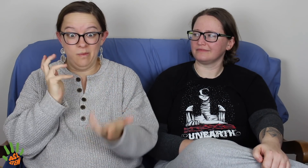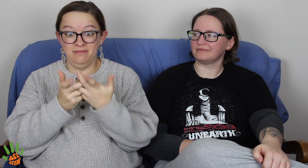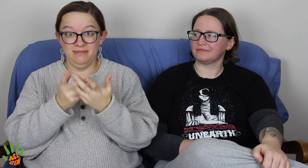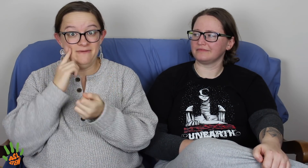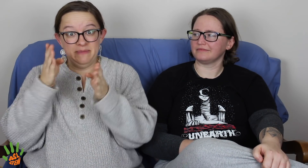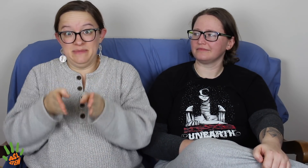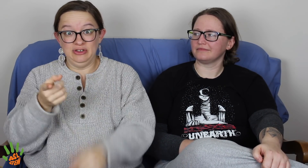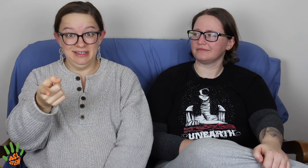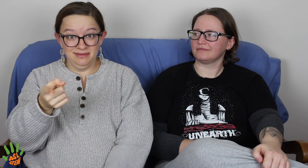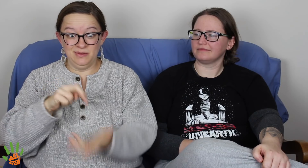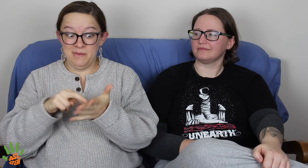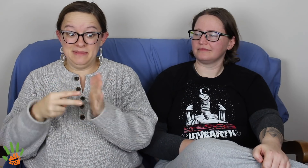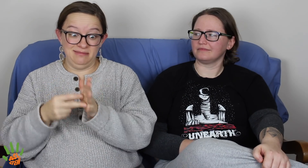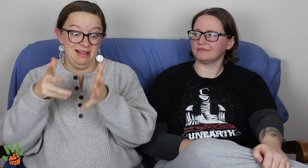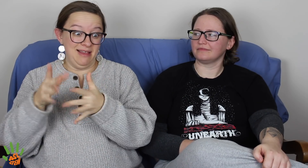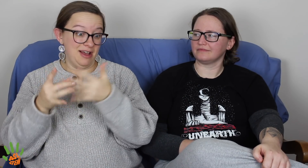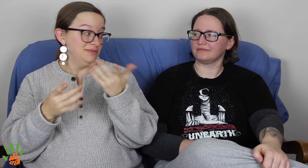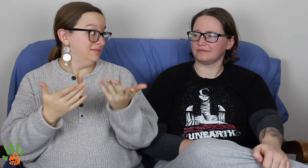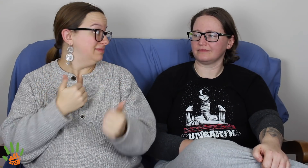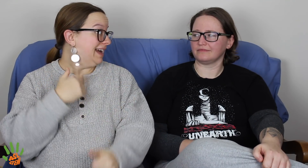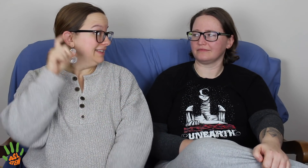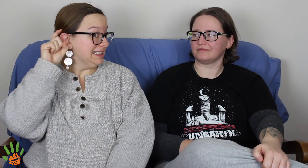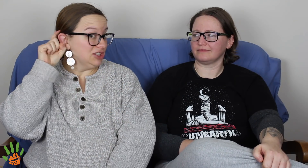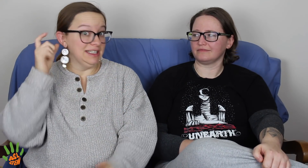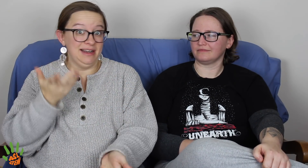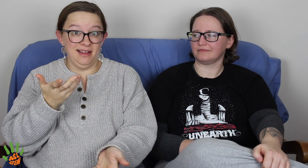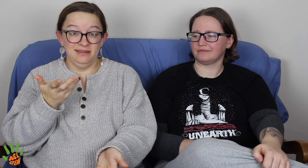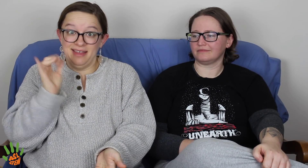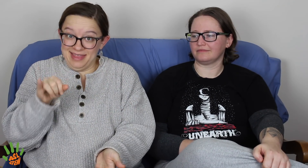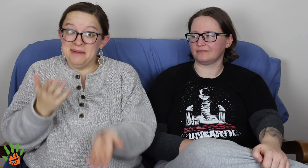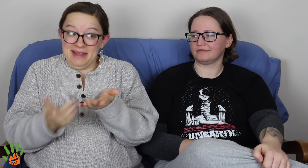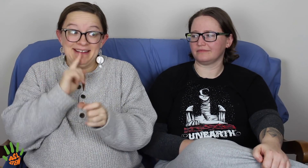a cochlear implant is just not a good fit for them. So meaning they're options left are hearing aids.